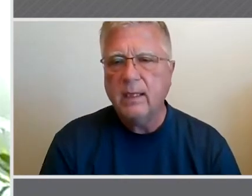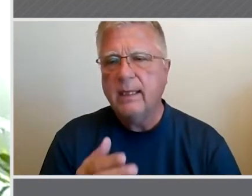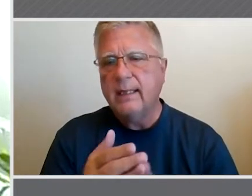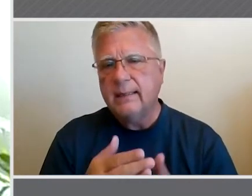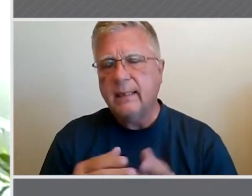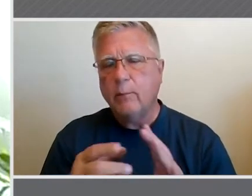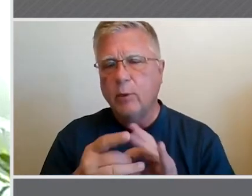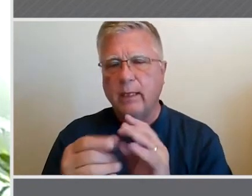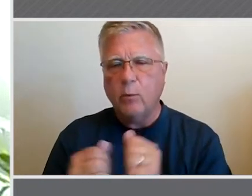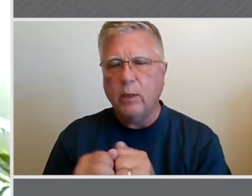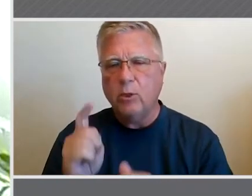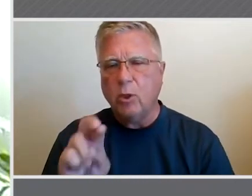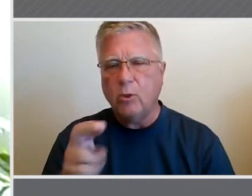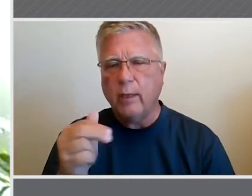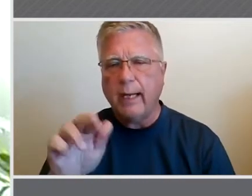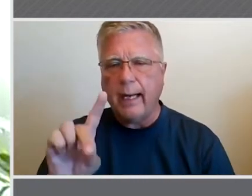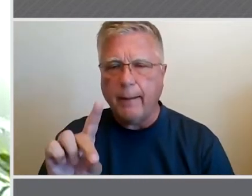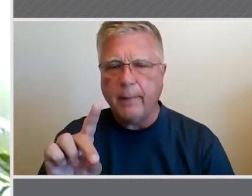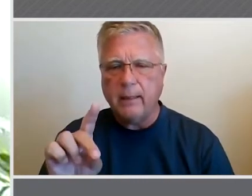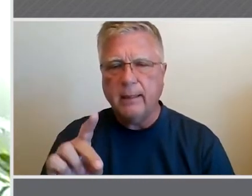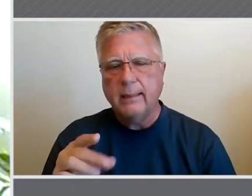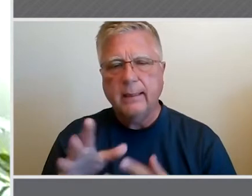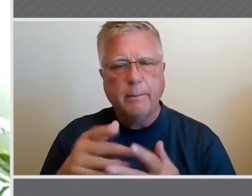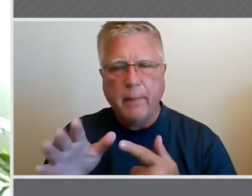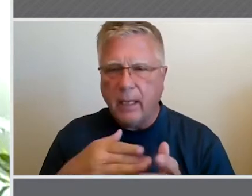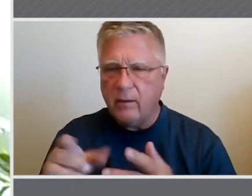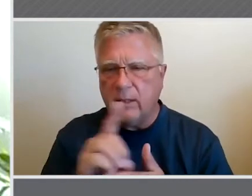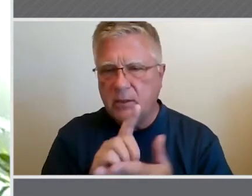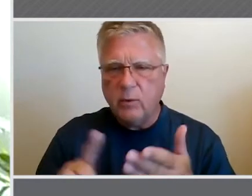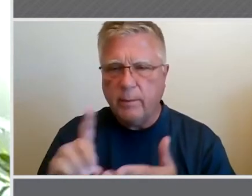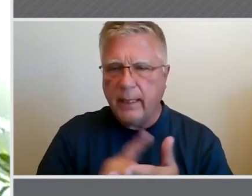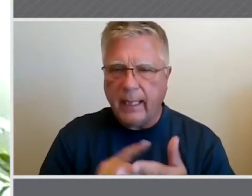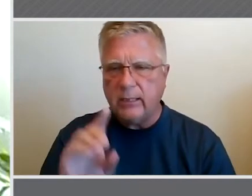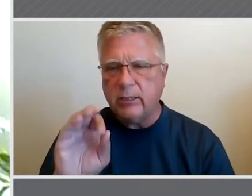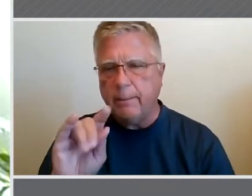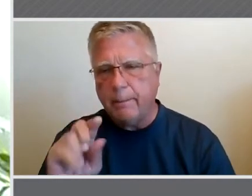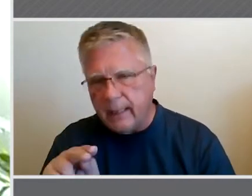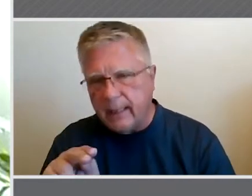it's discrimination remediation counseling or advising us on good ways to